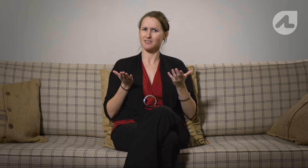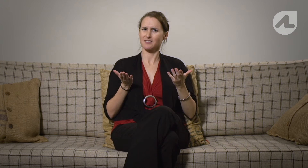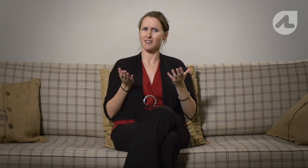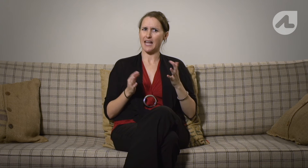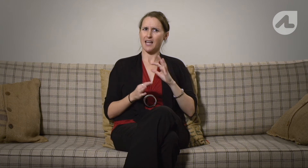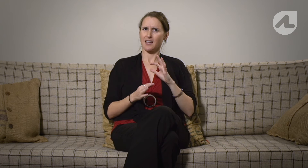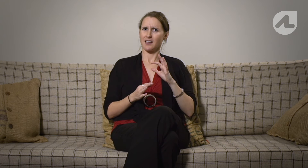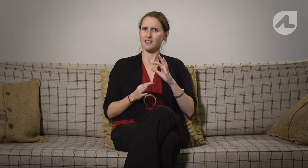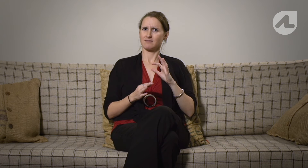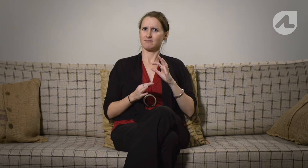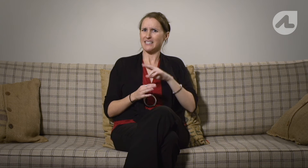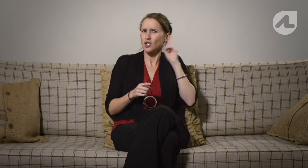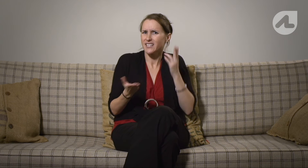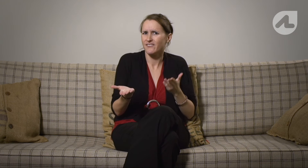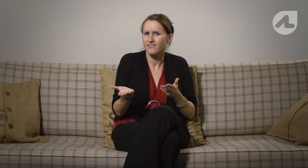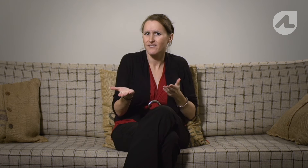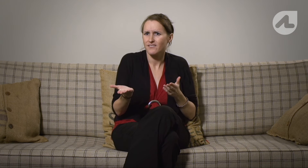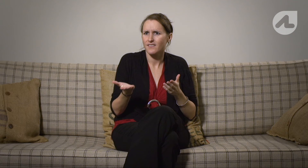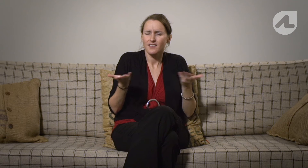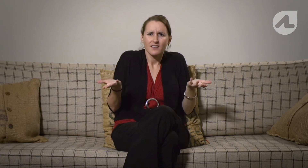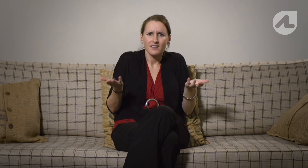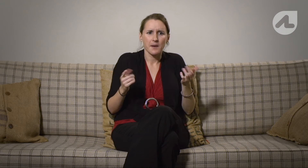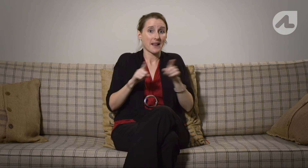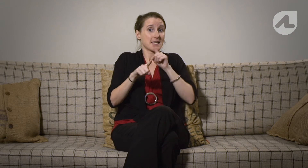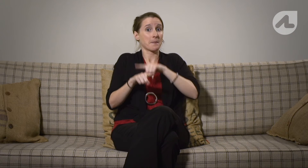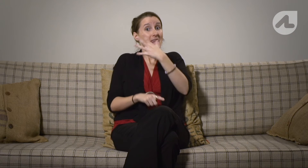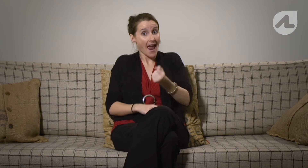He's not deaf. But at the same time...